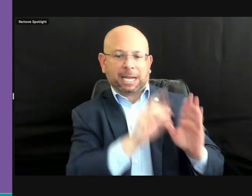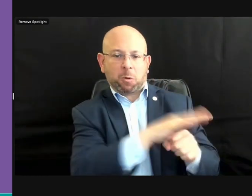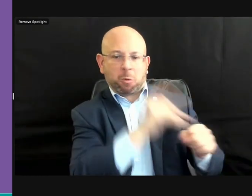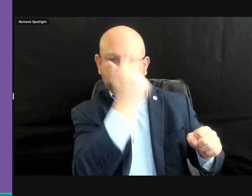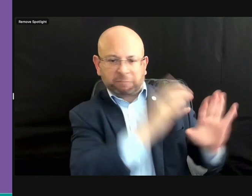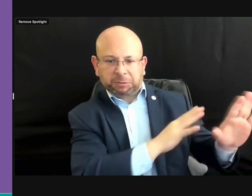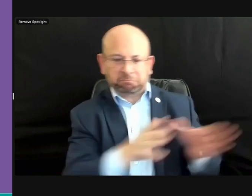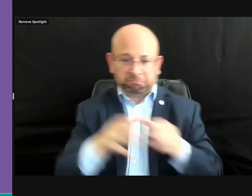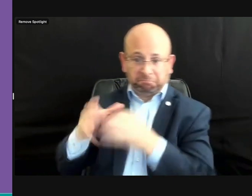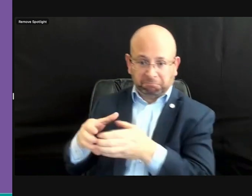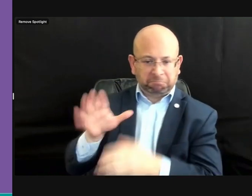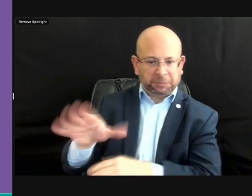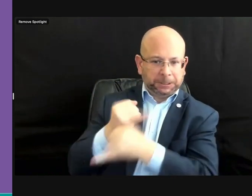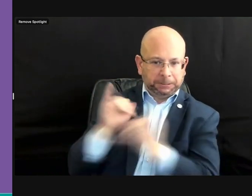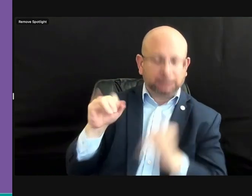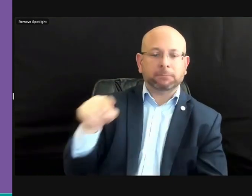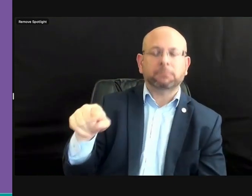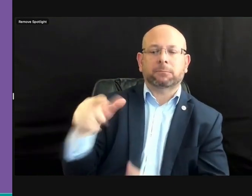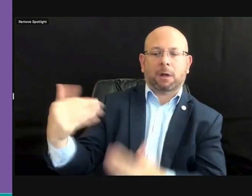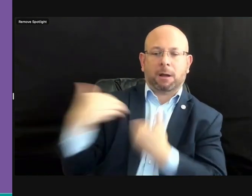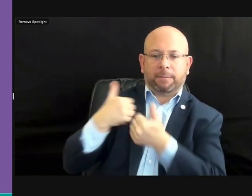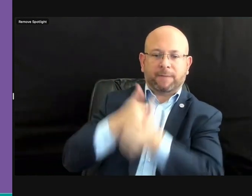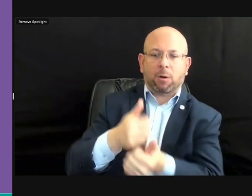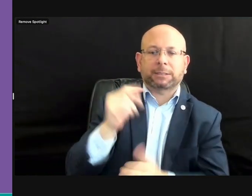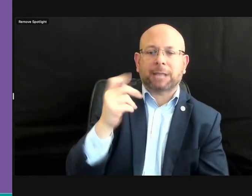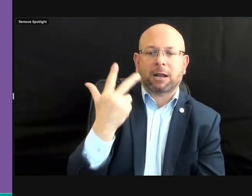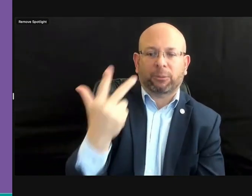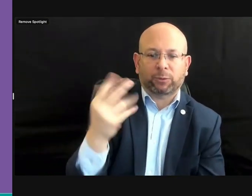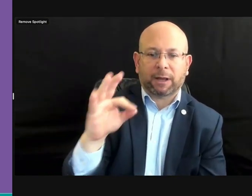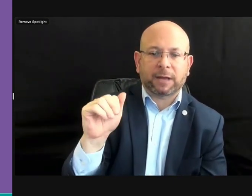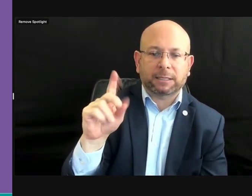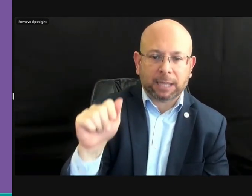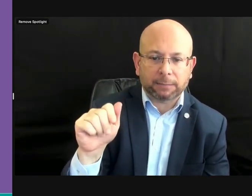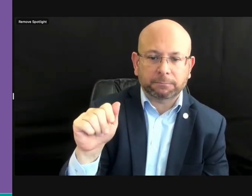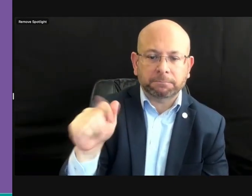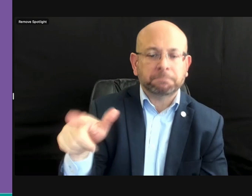with state and local government, are obligated to adhere to Title III of the ADA.